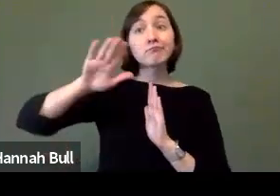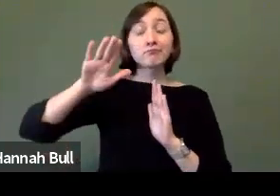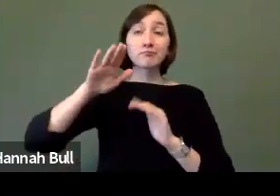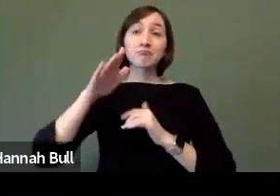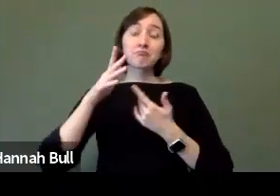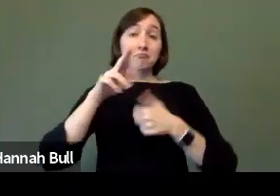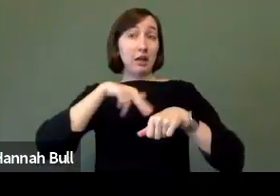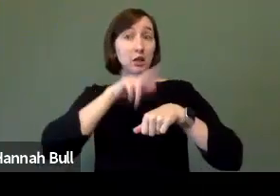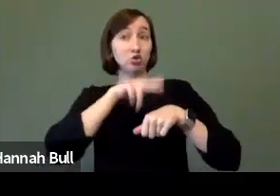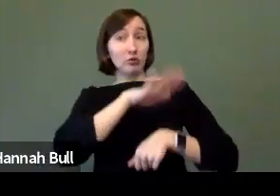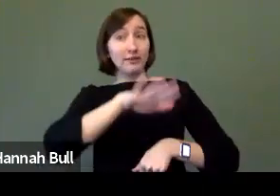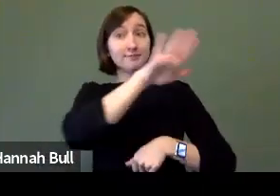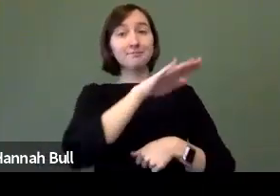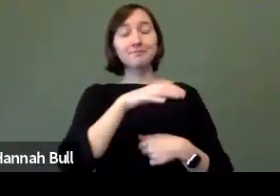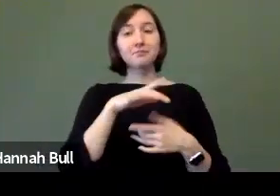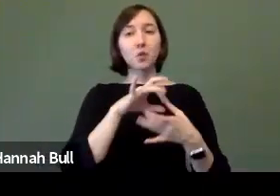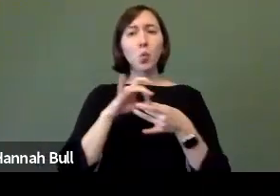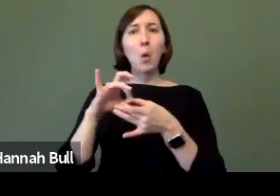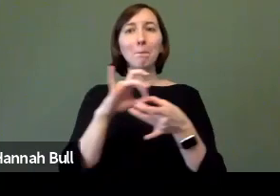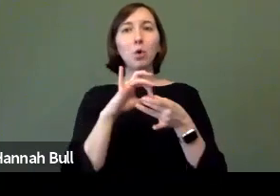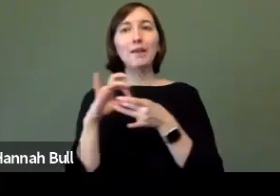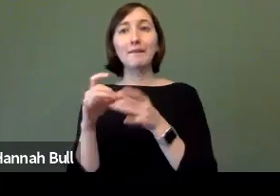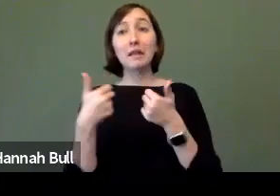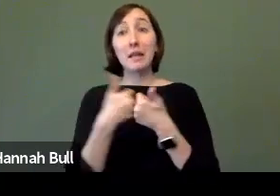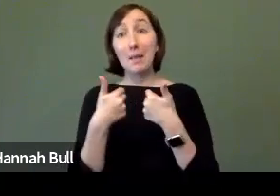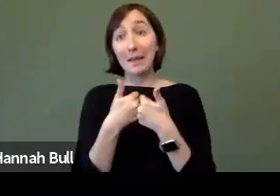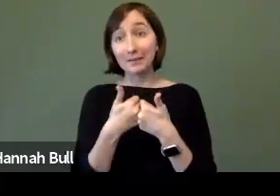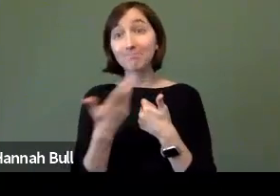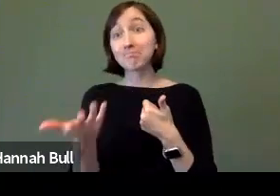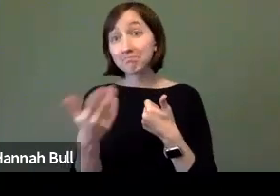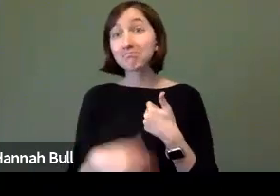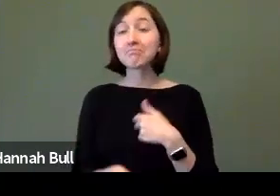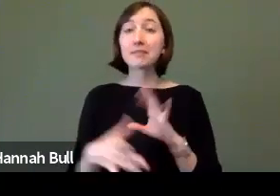and when it comes to things like cooperative gaming, connecting with someone through the internet